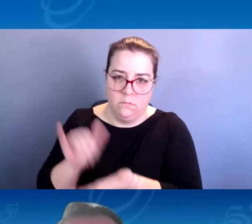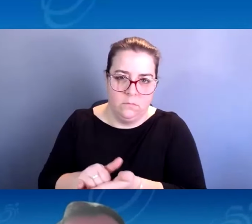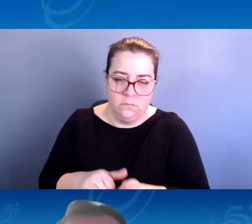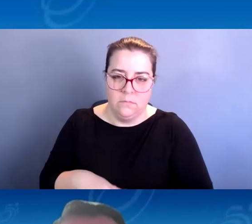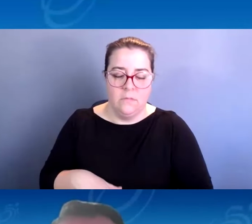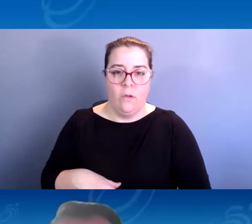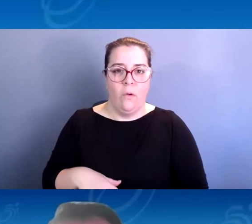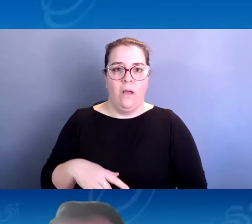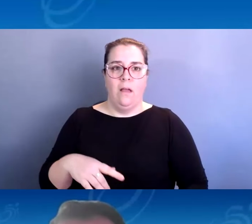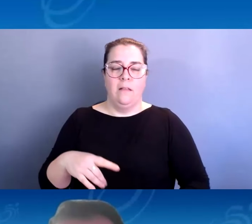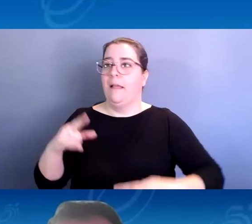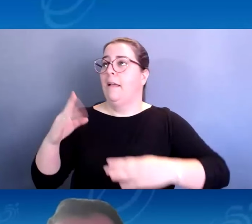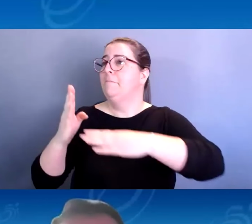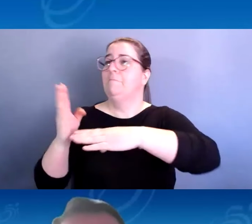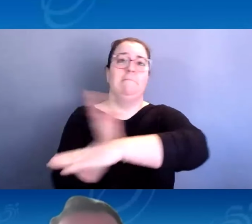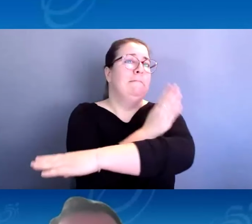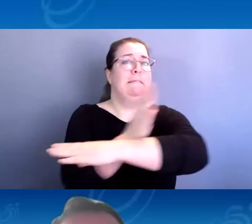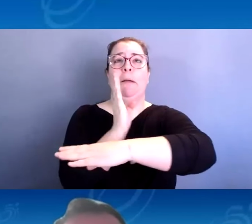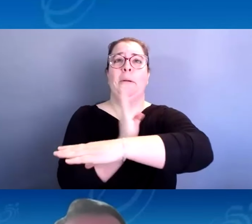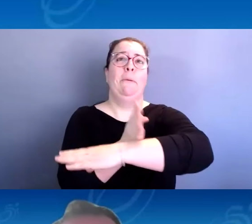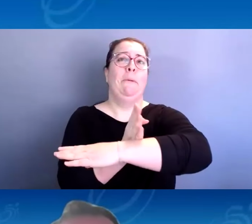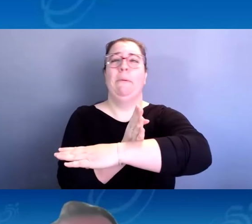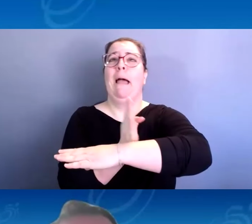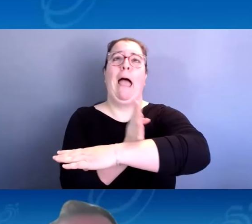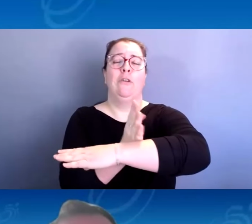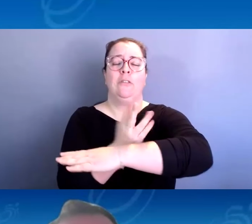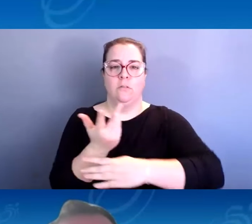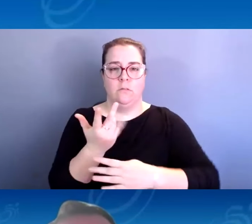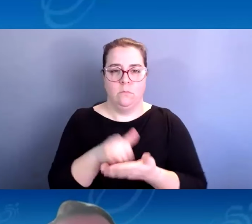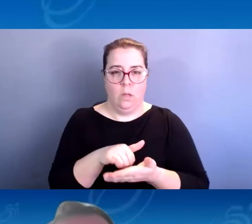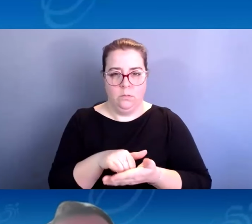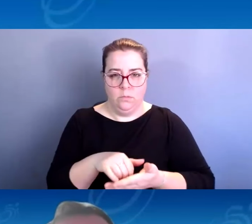and we go from here to there by starting with putting,